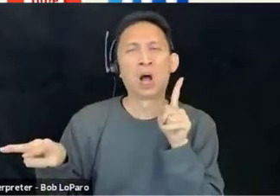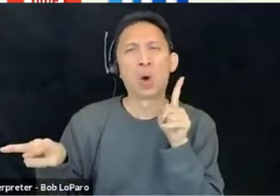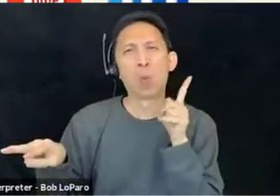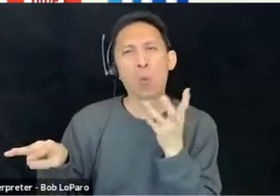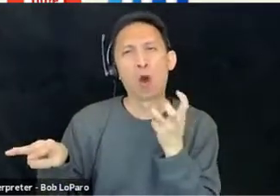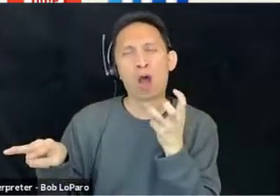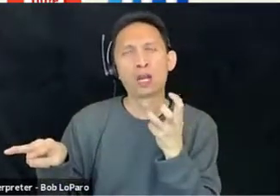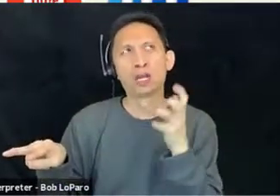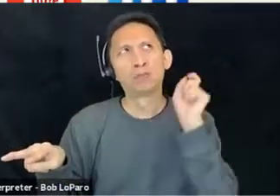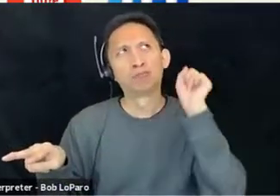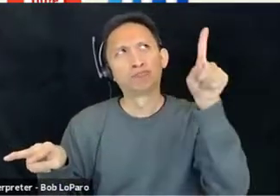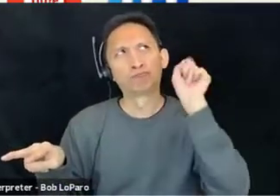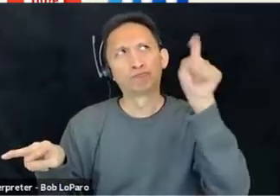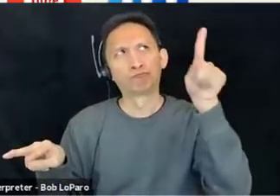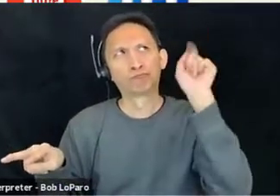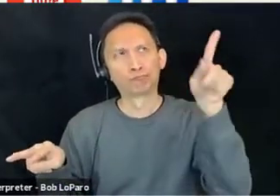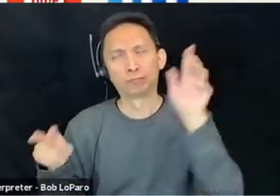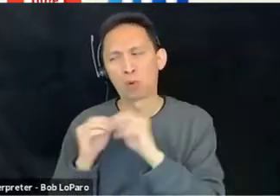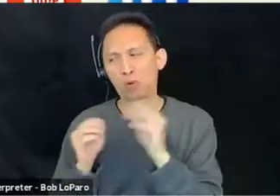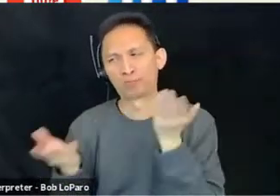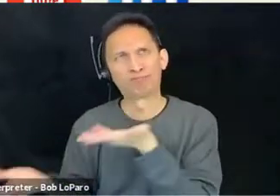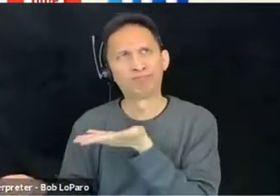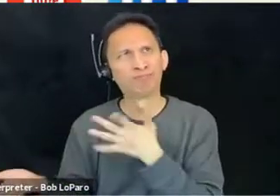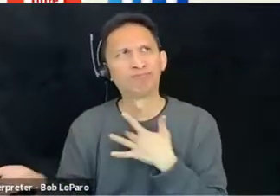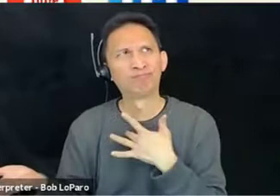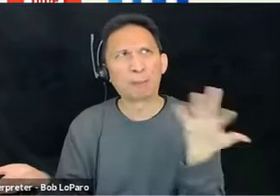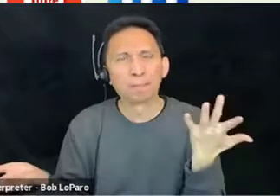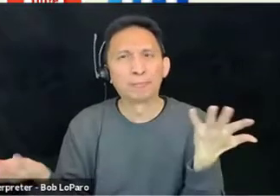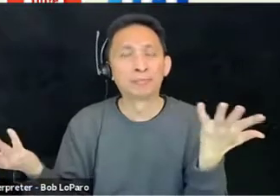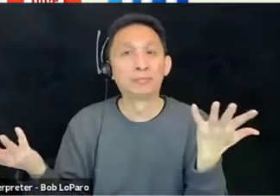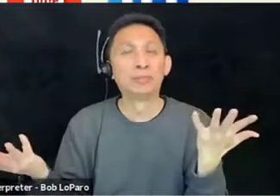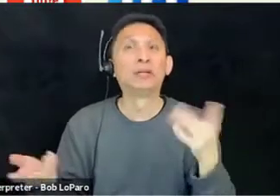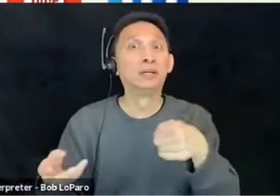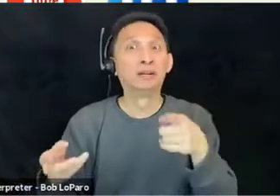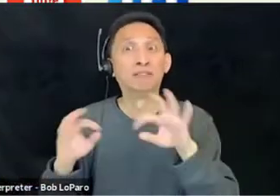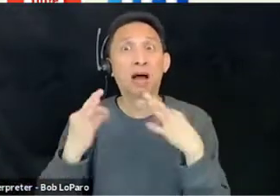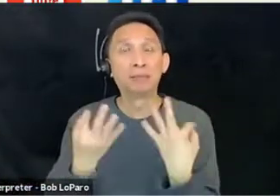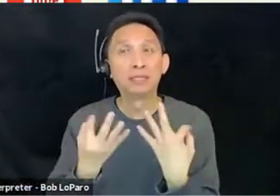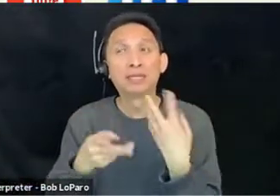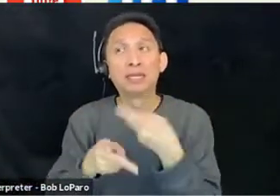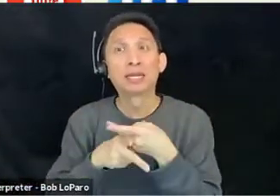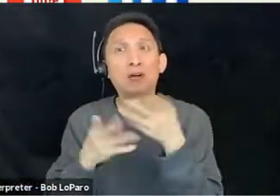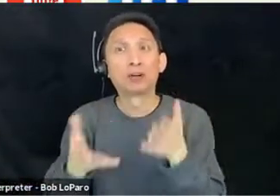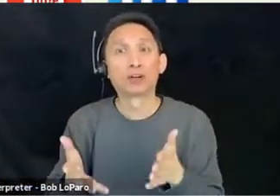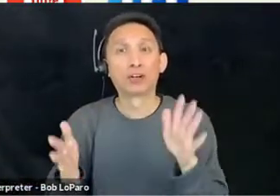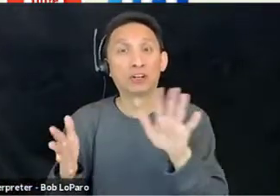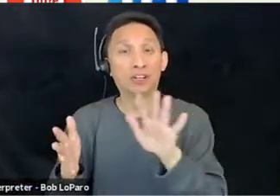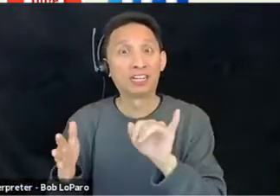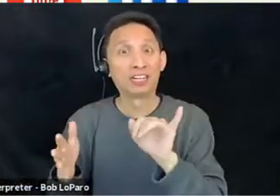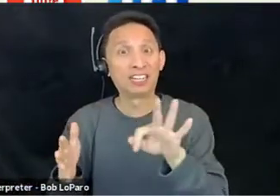And so, I encourage families, caregivers to follow that intuition